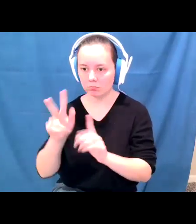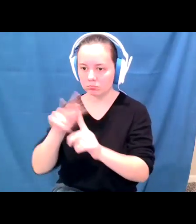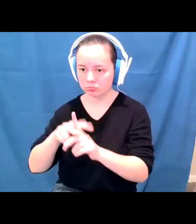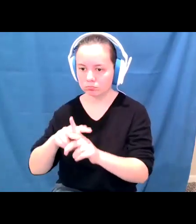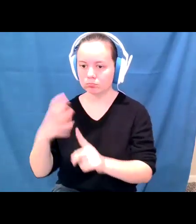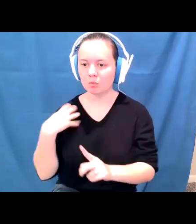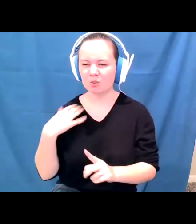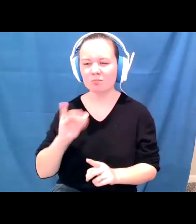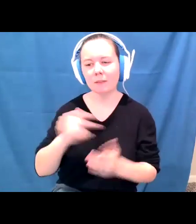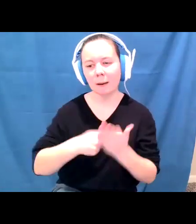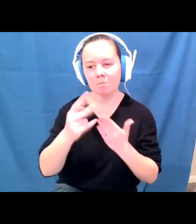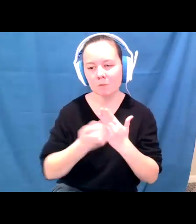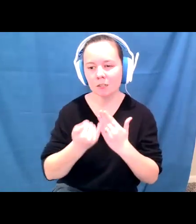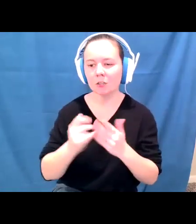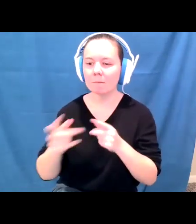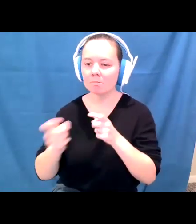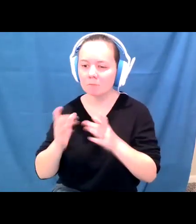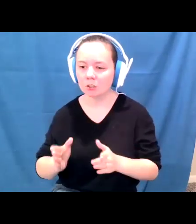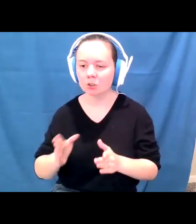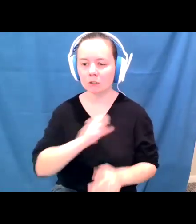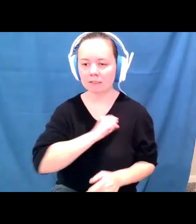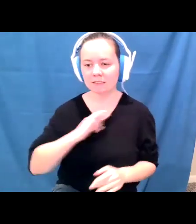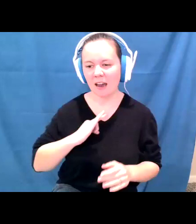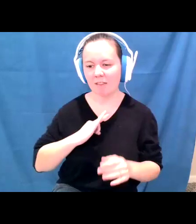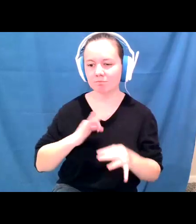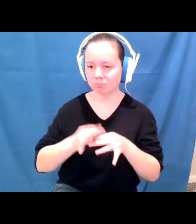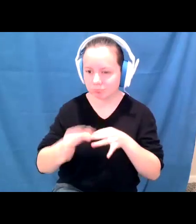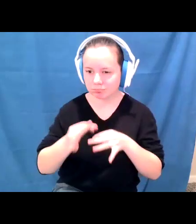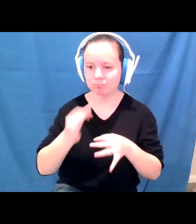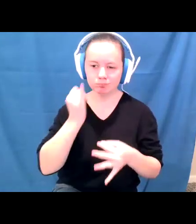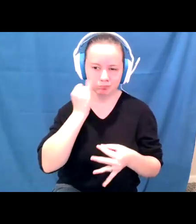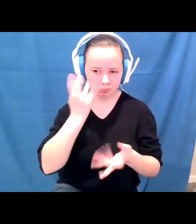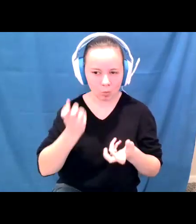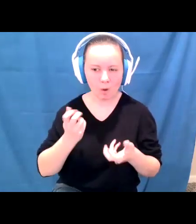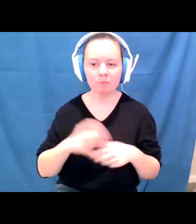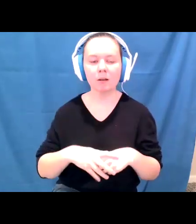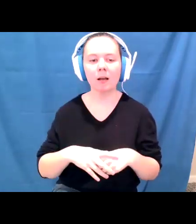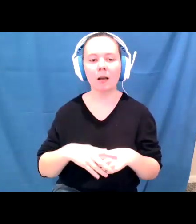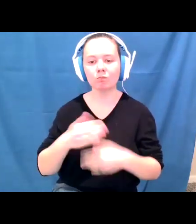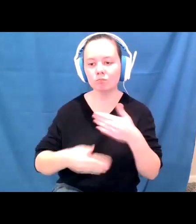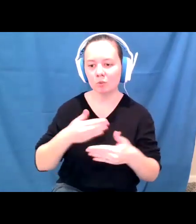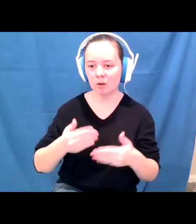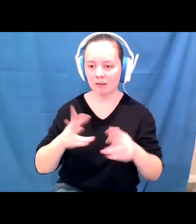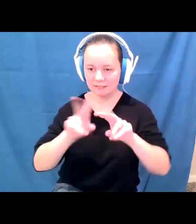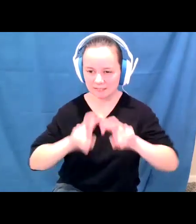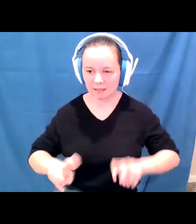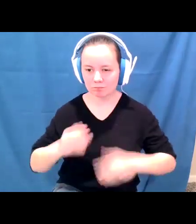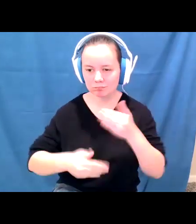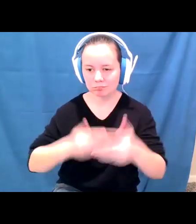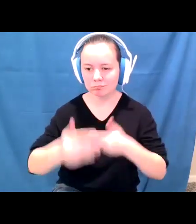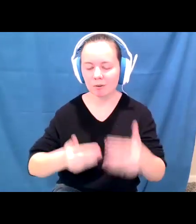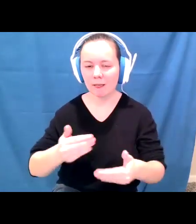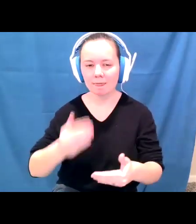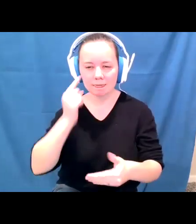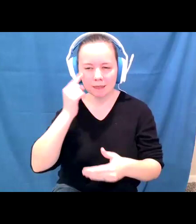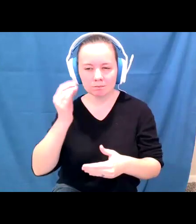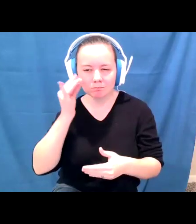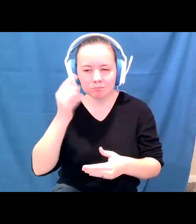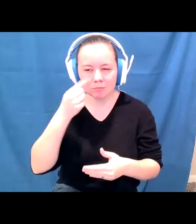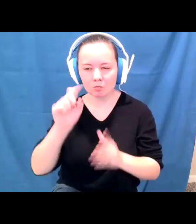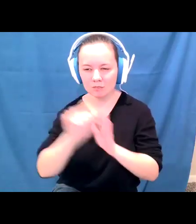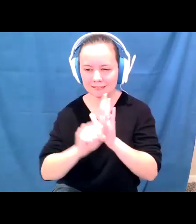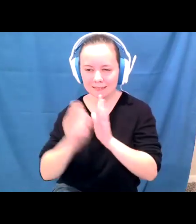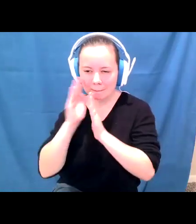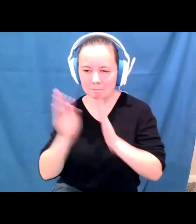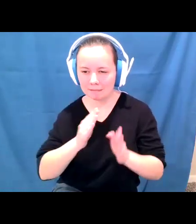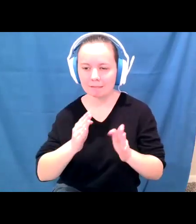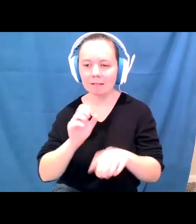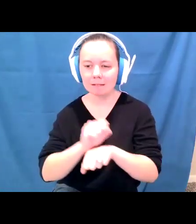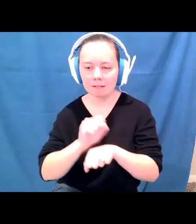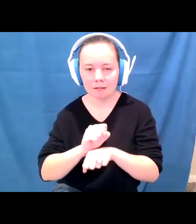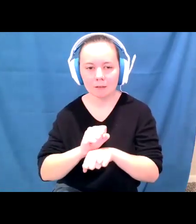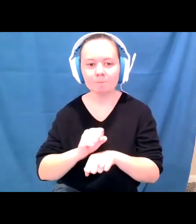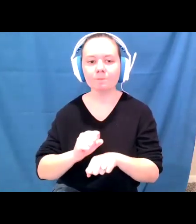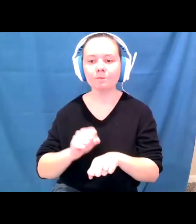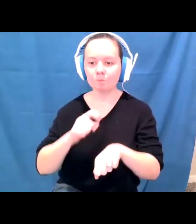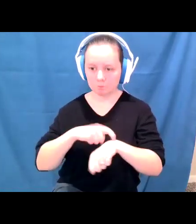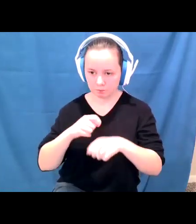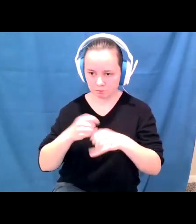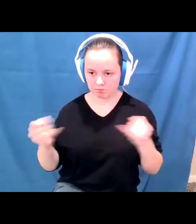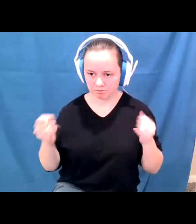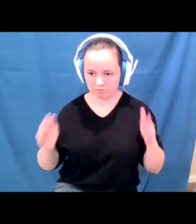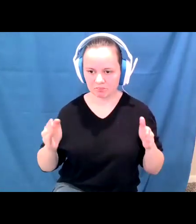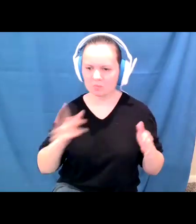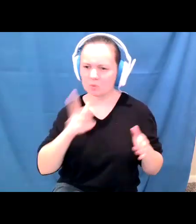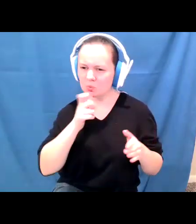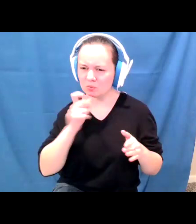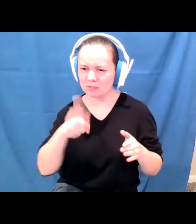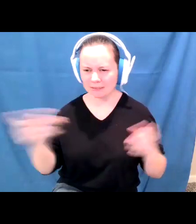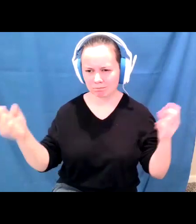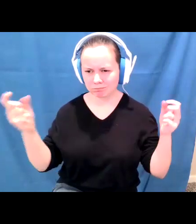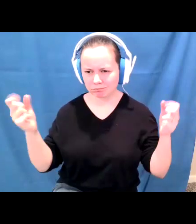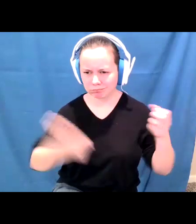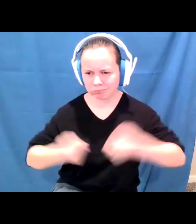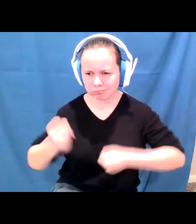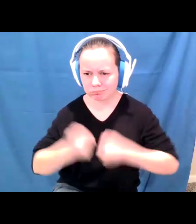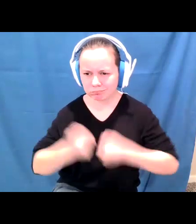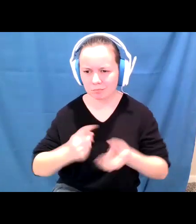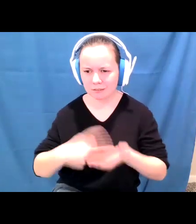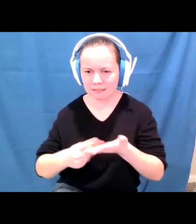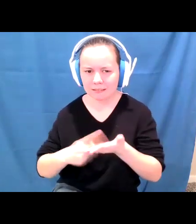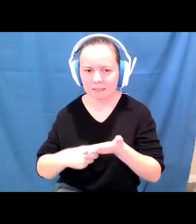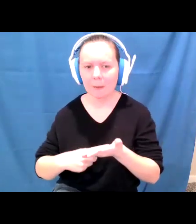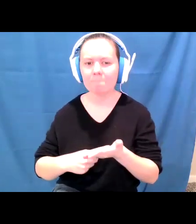or a staff extender, if you will, to help the state walk through assessment process and critically think through a work plan for the state, thinking through those timelines, who needs to be at the table, specific actions and activities that will need to be considered, those kinds of things.